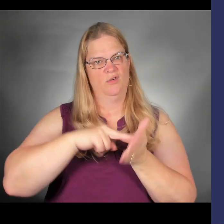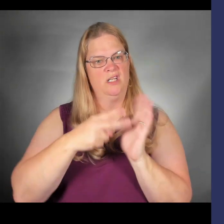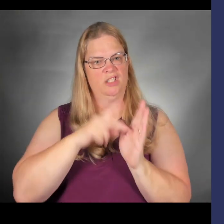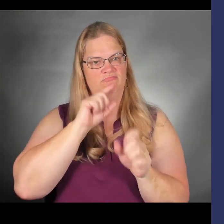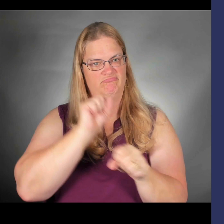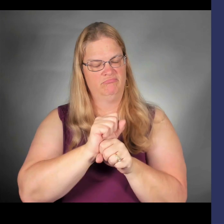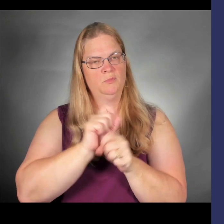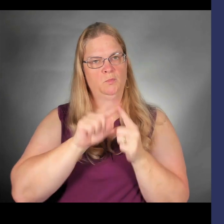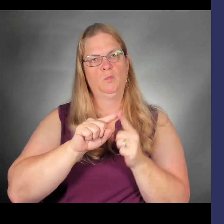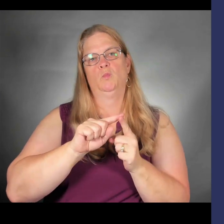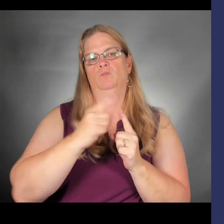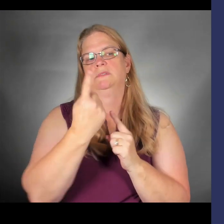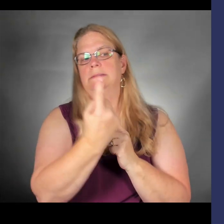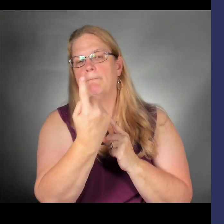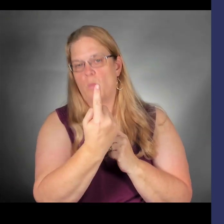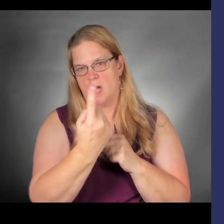express their intentions to someone.